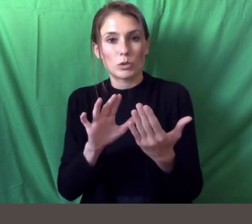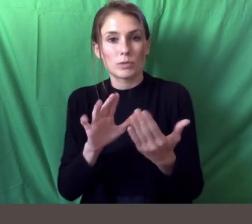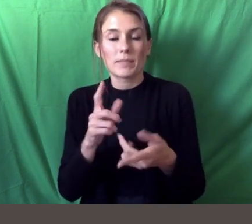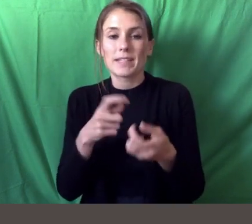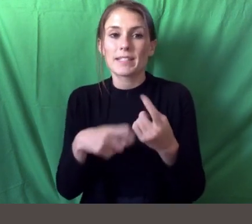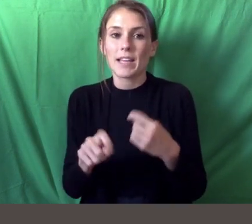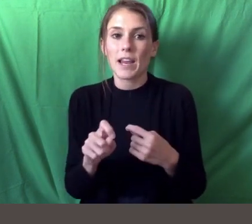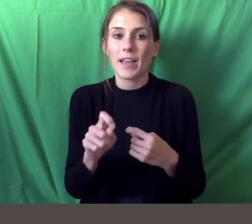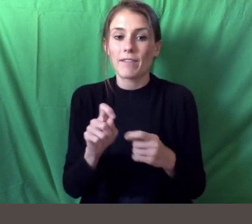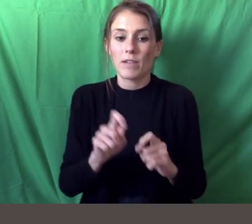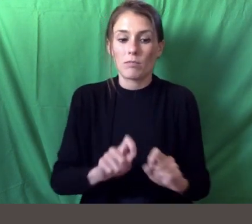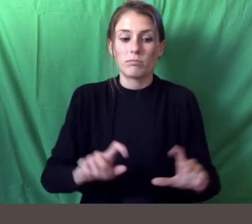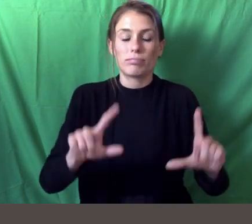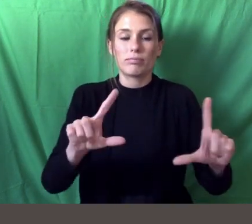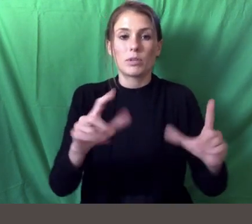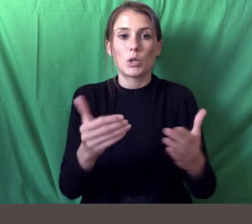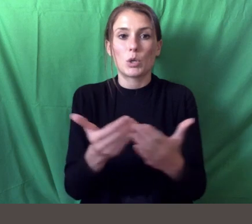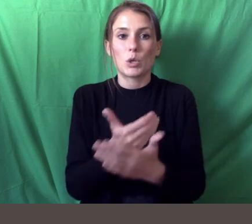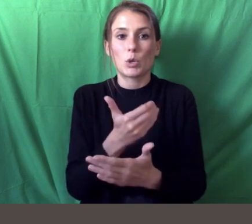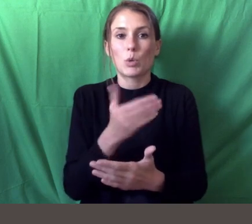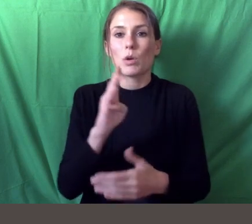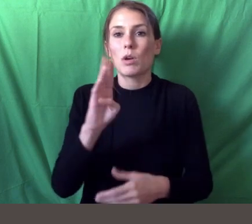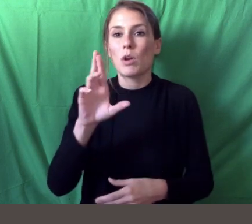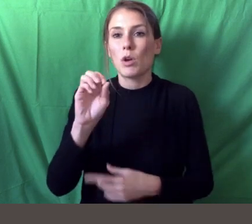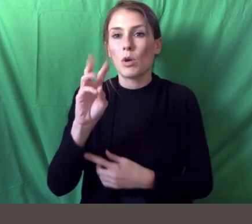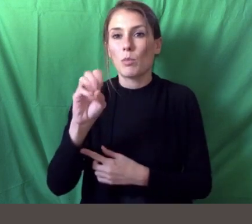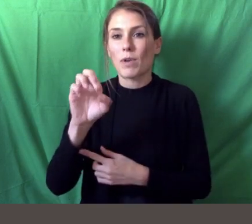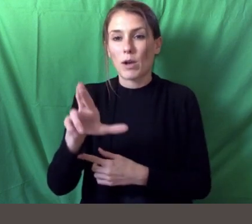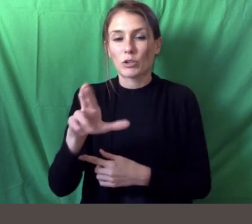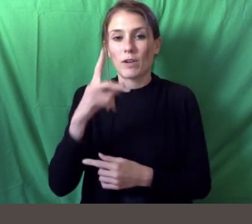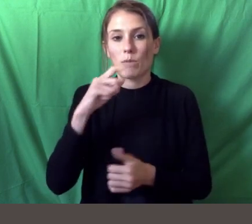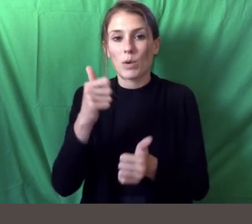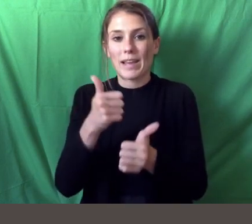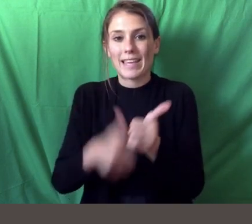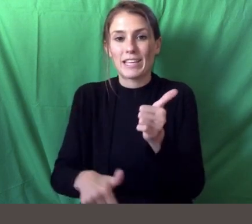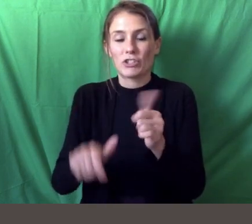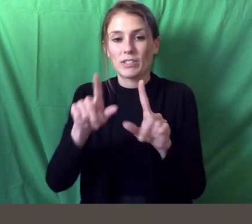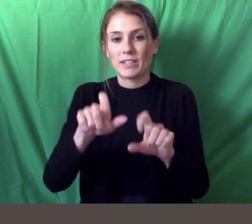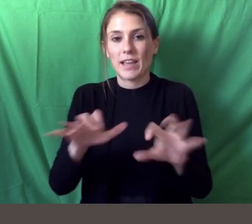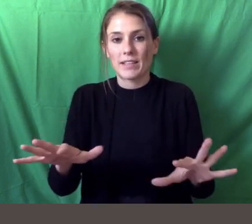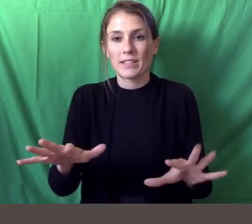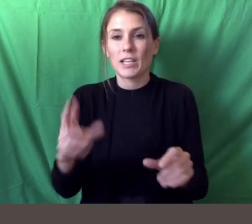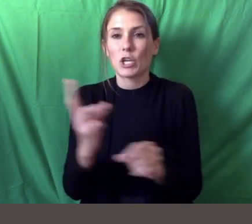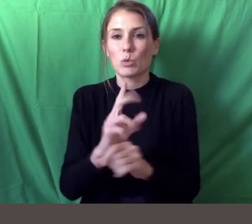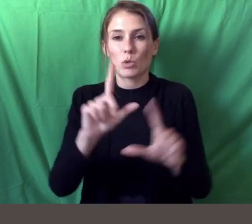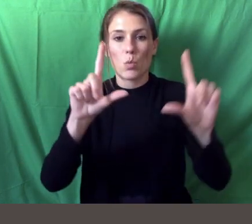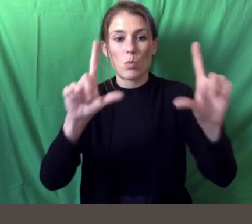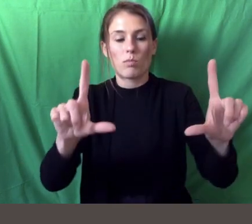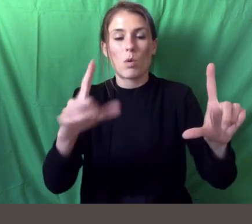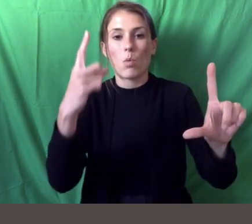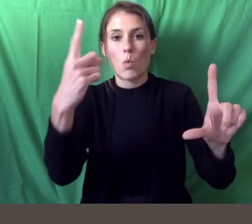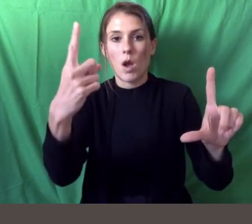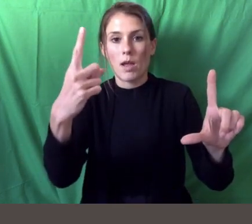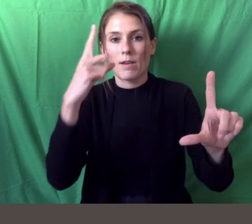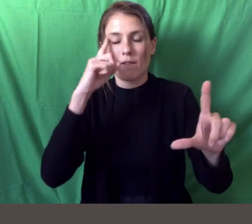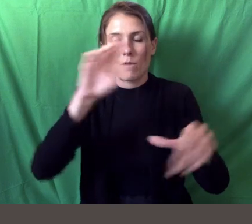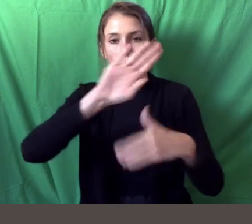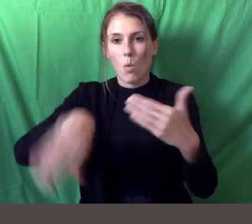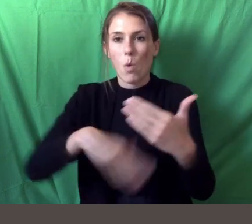Instead of launching a new browser instance for each test, it uses one browser instance for all the tests in a suite.